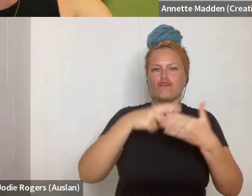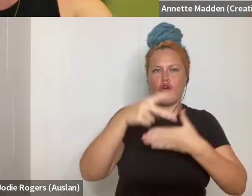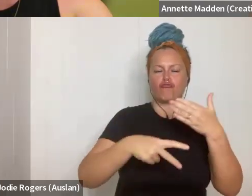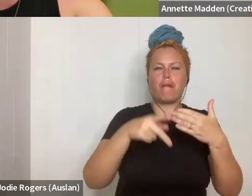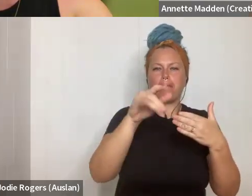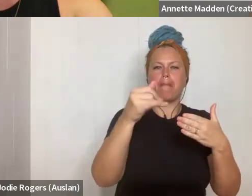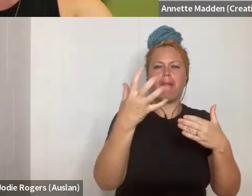One slight difference